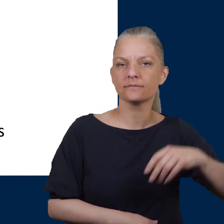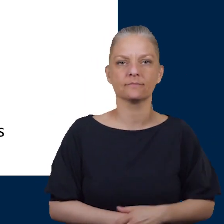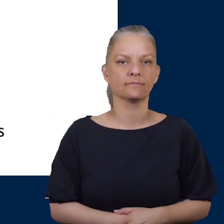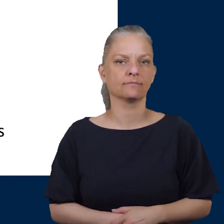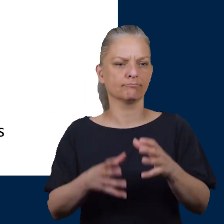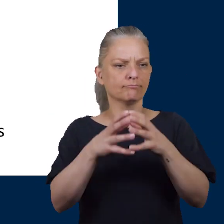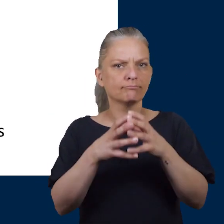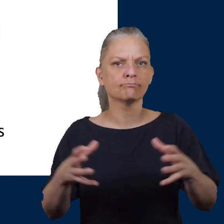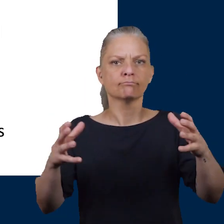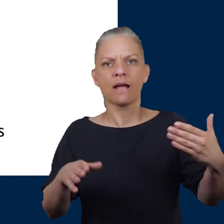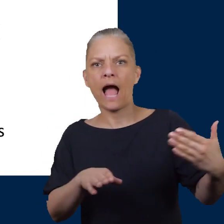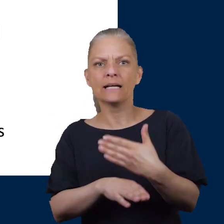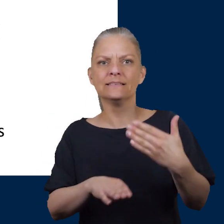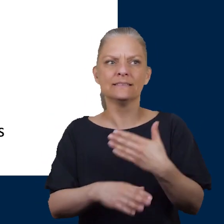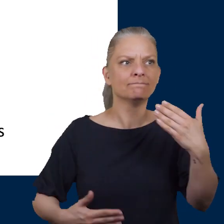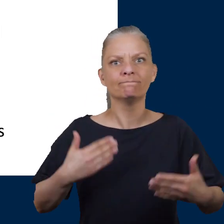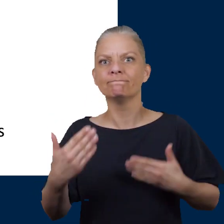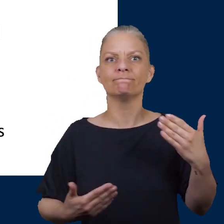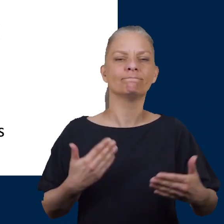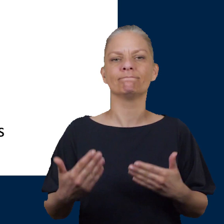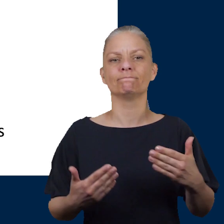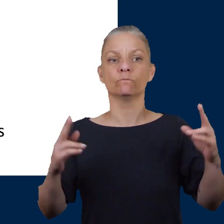Increase your activity levels if you can,